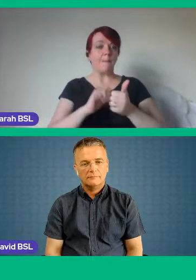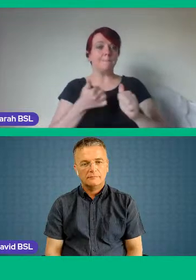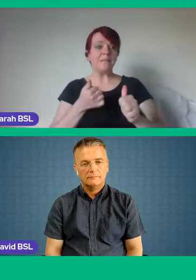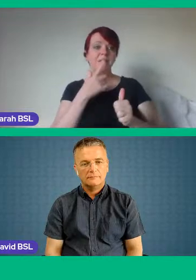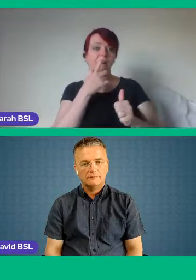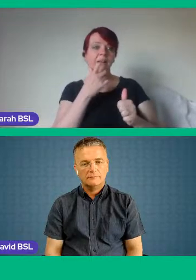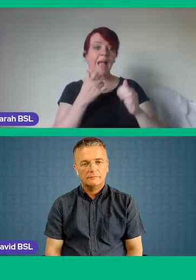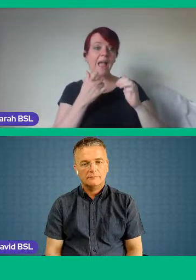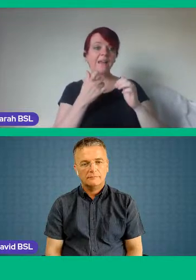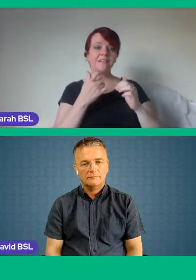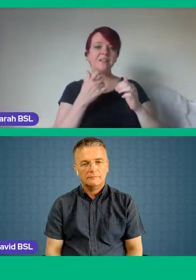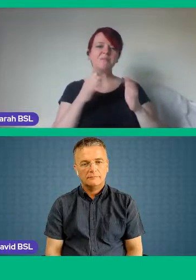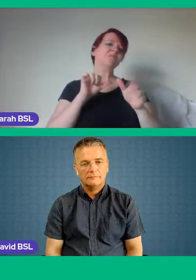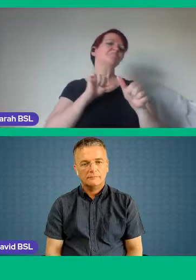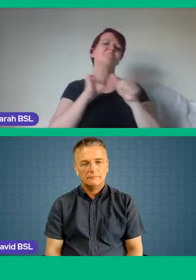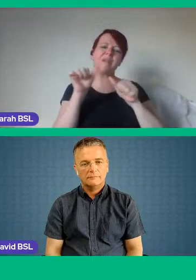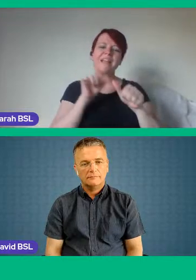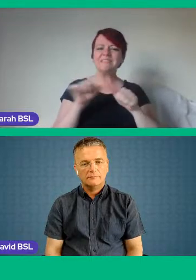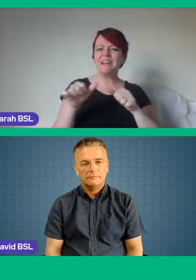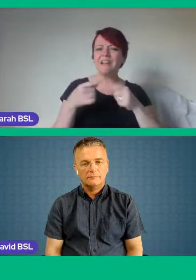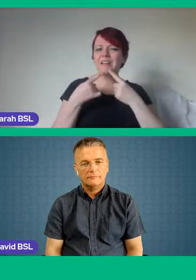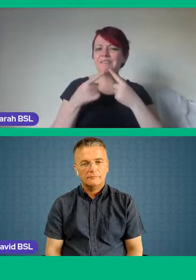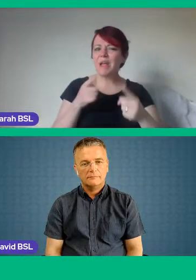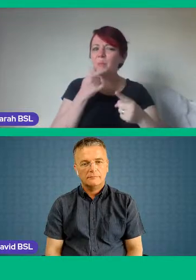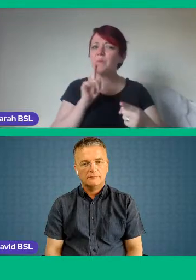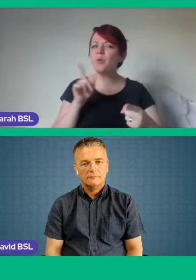are doing. Thank you.